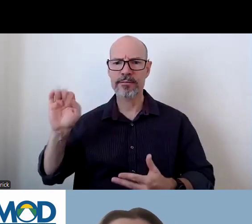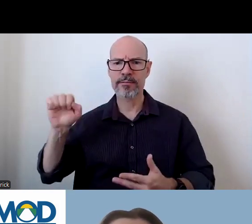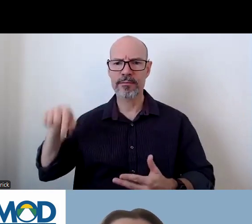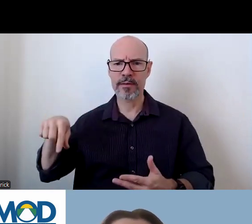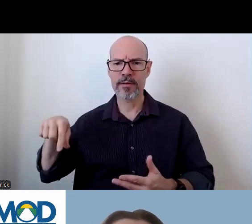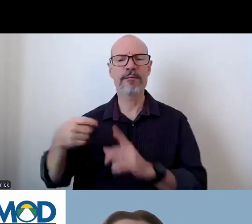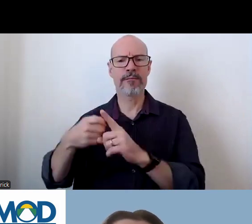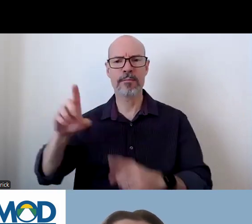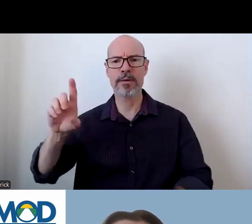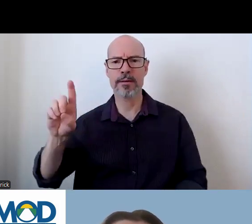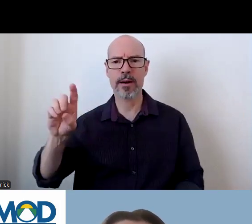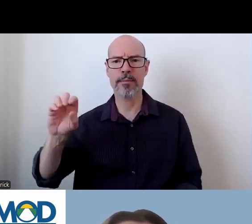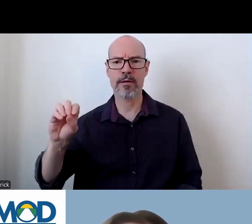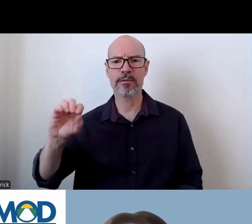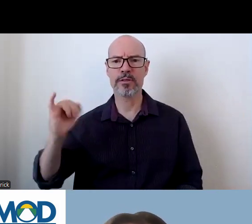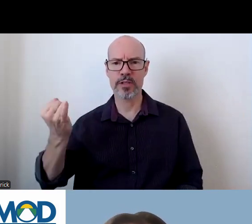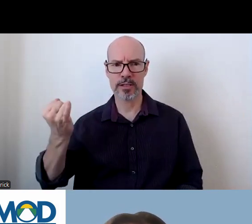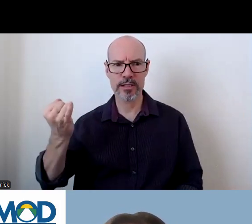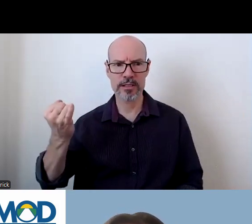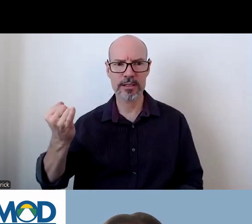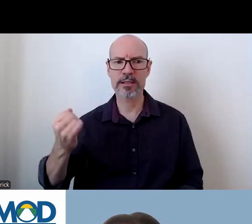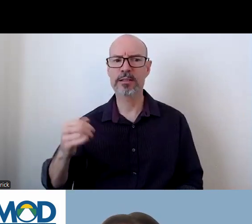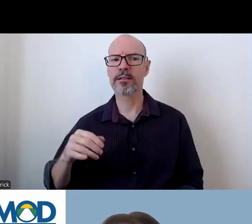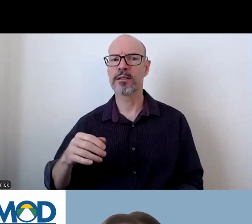A Fact Sheet, some first steps, tips for complying with